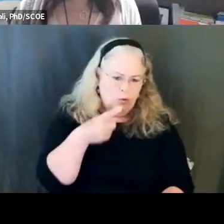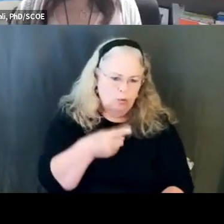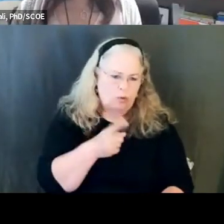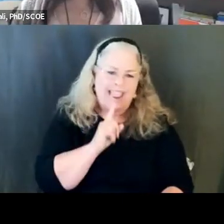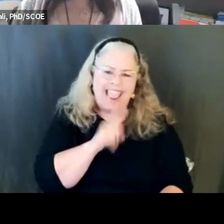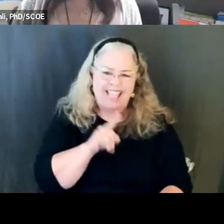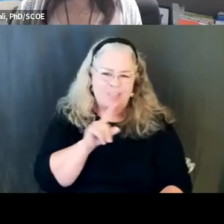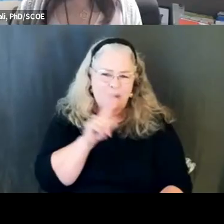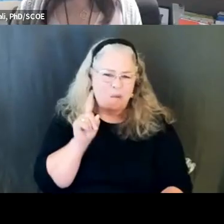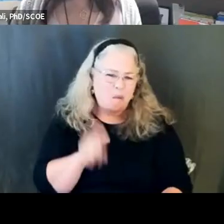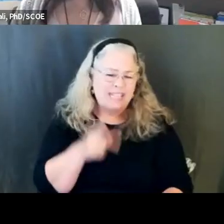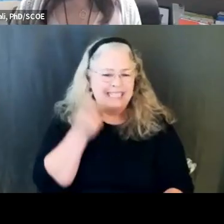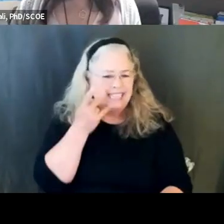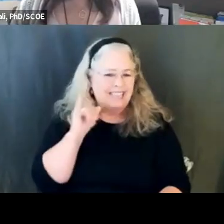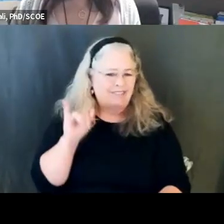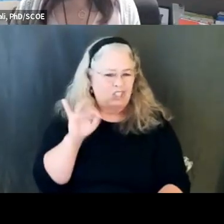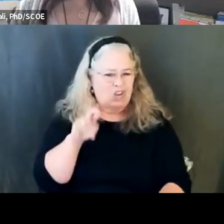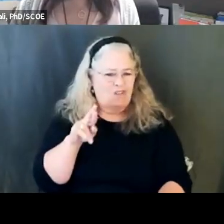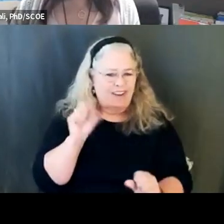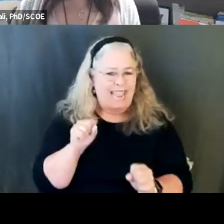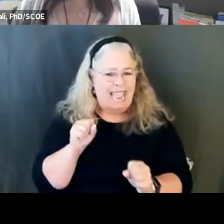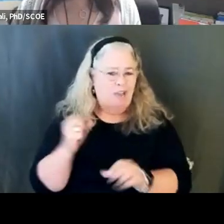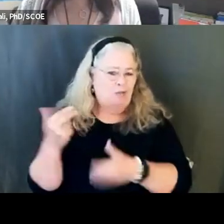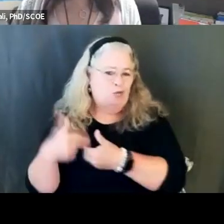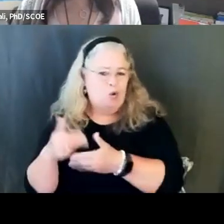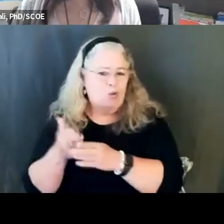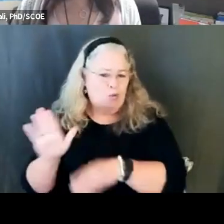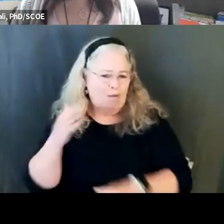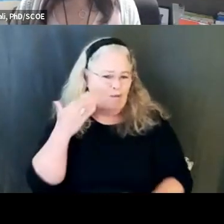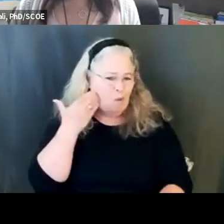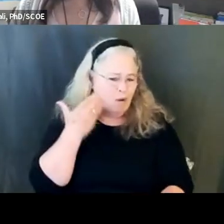question and see if Jennifer can get back on. So how do you I guess you're the STEAM